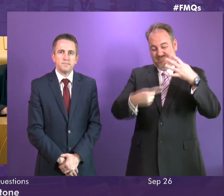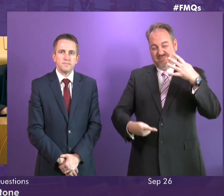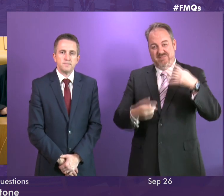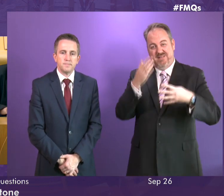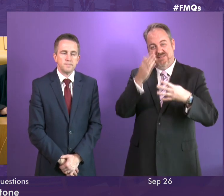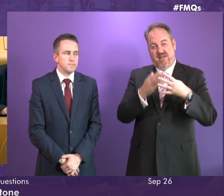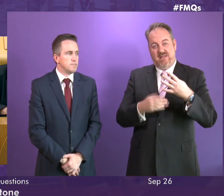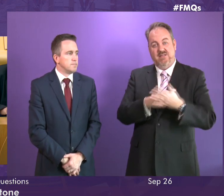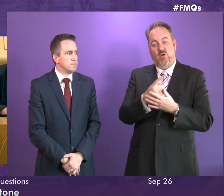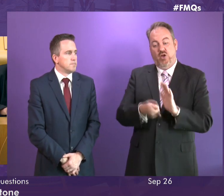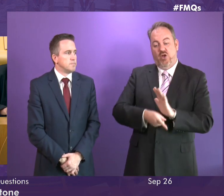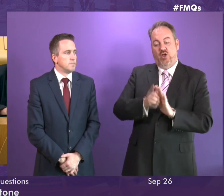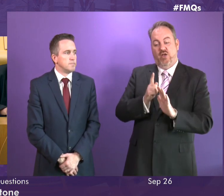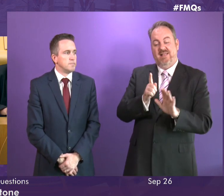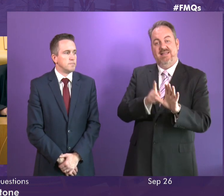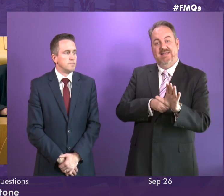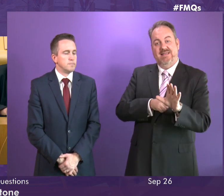targets on the expansion of early years education.